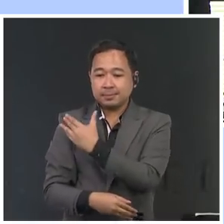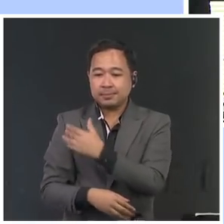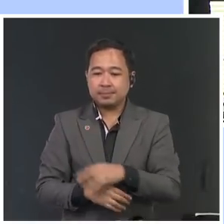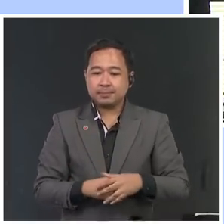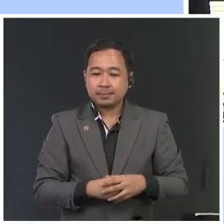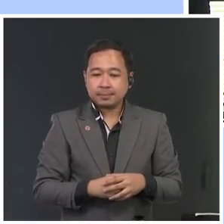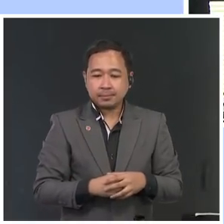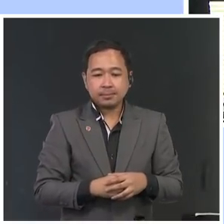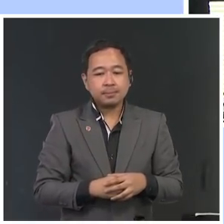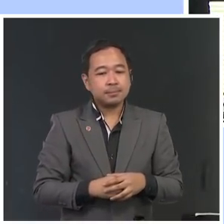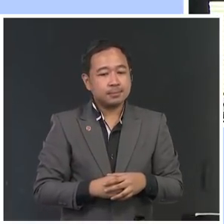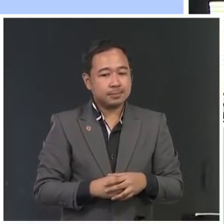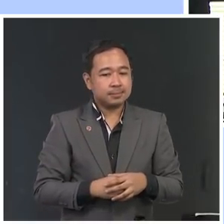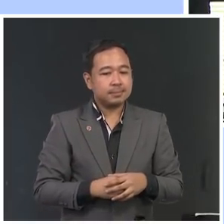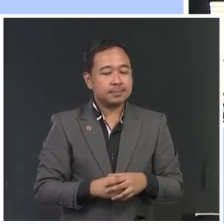the sign language workshops until now,